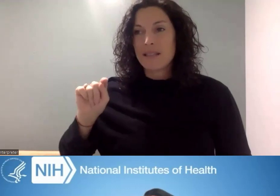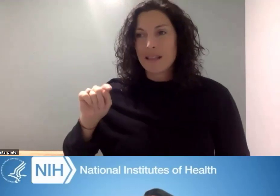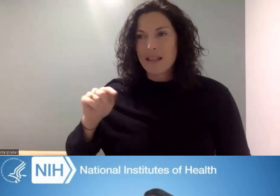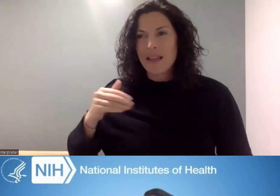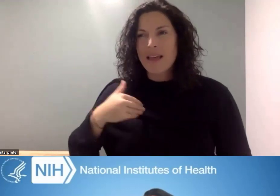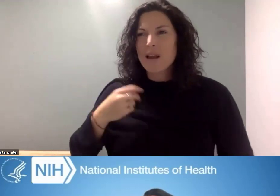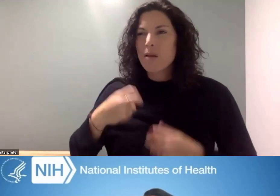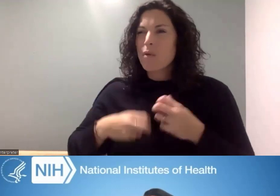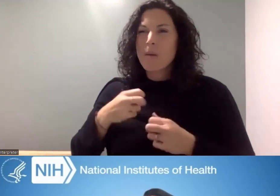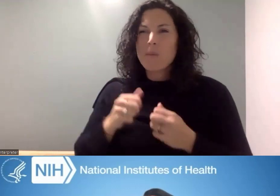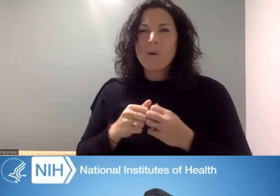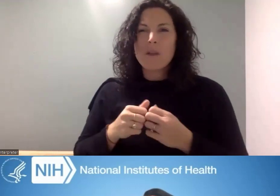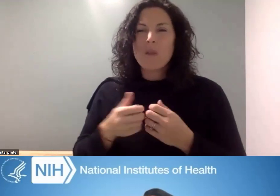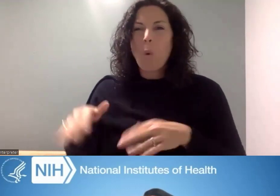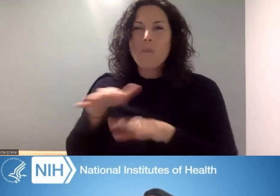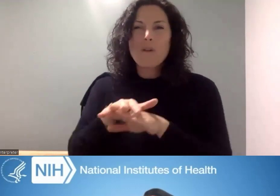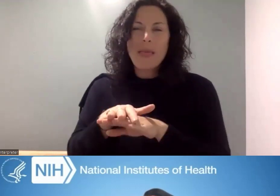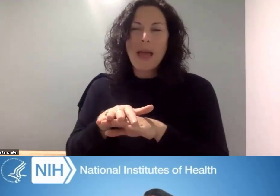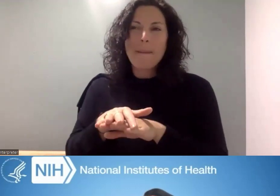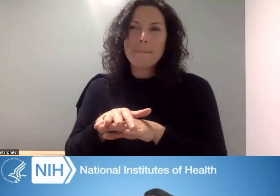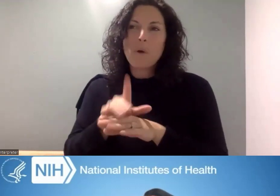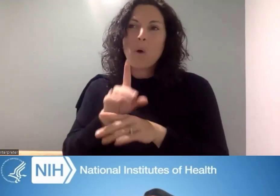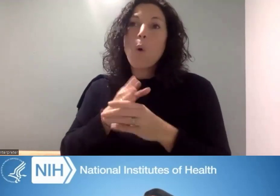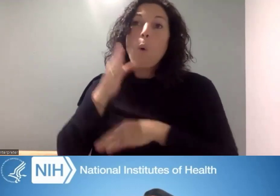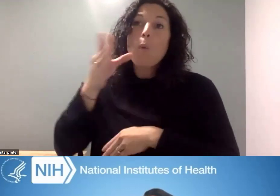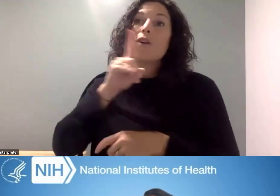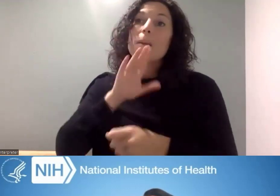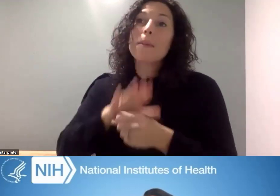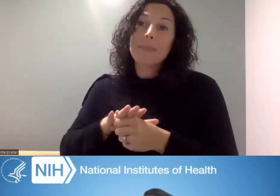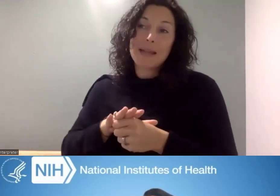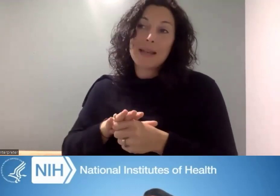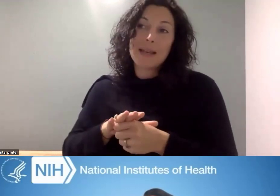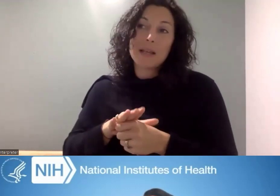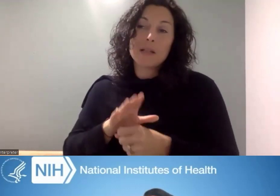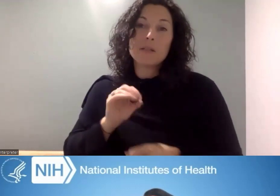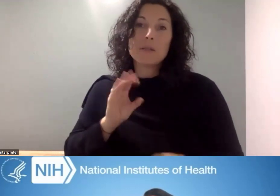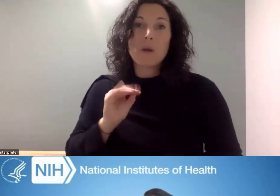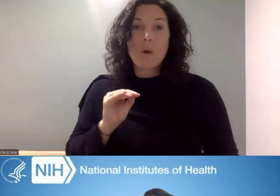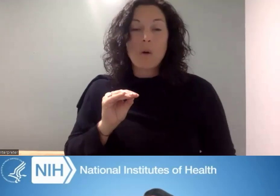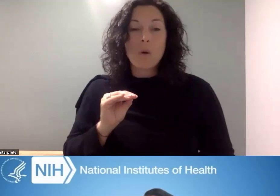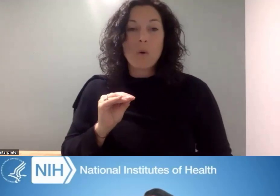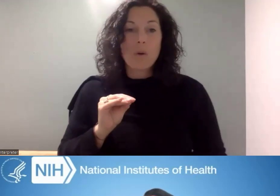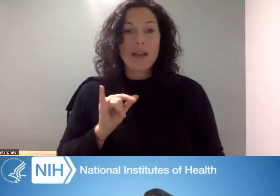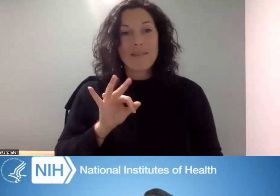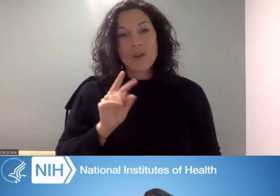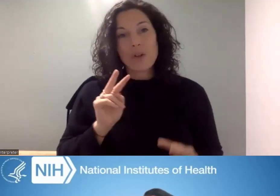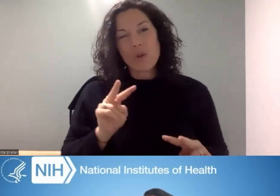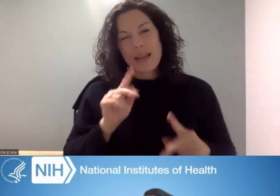with overlap, overcommitment, and so when we ... if you looked at it carefully,